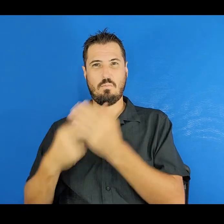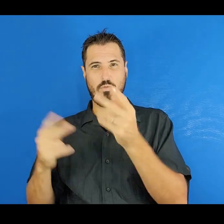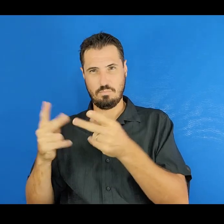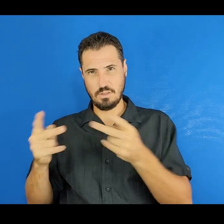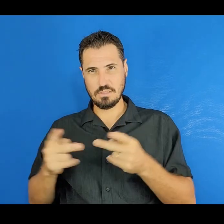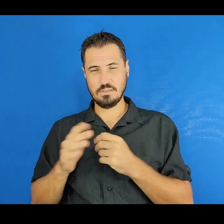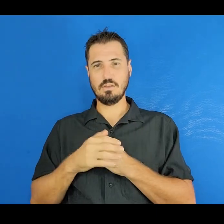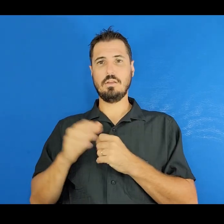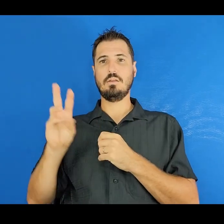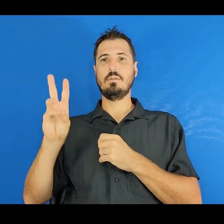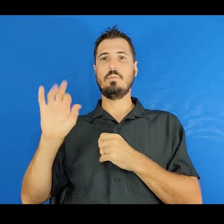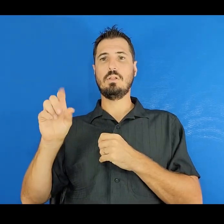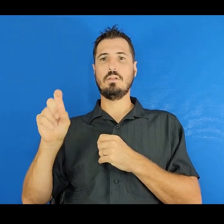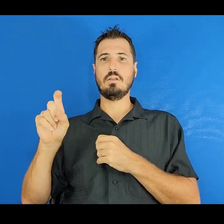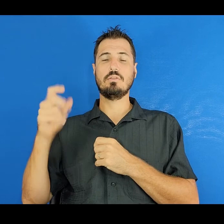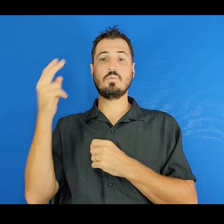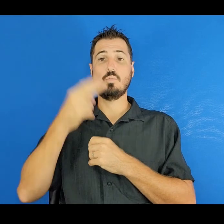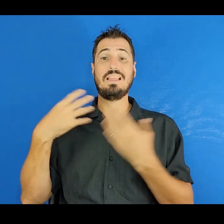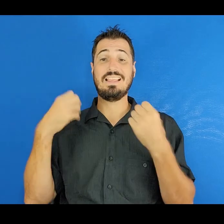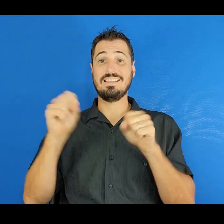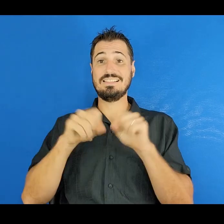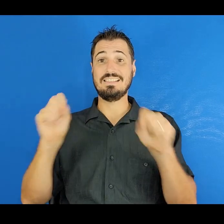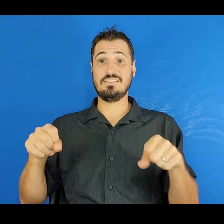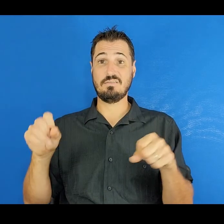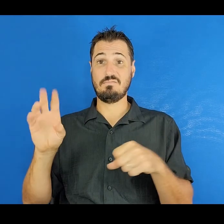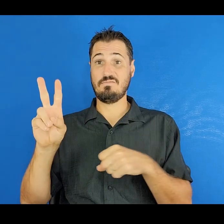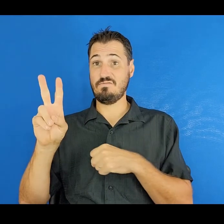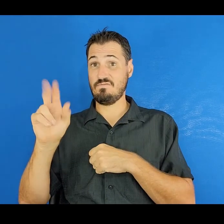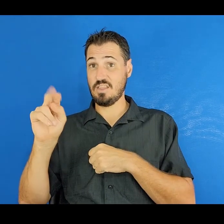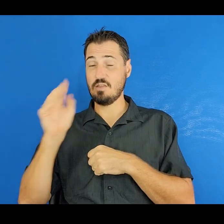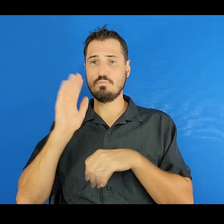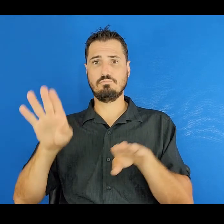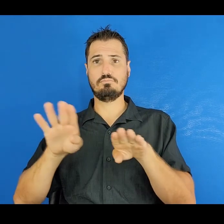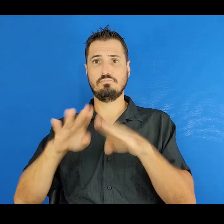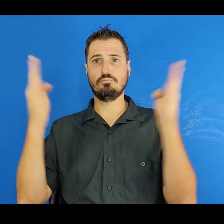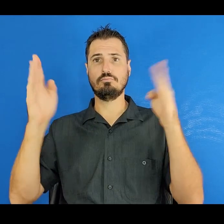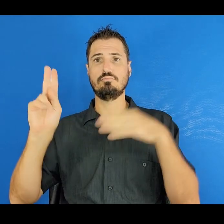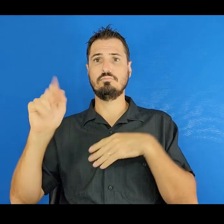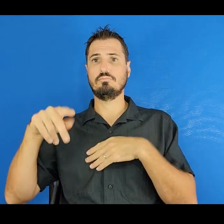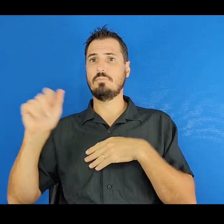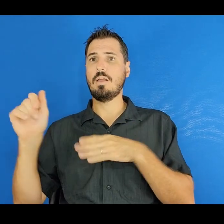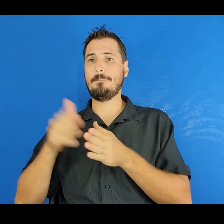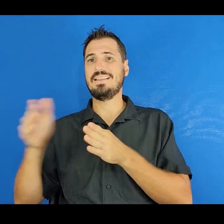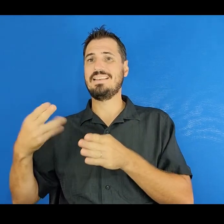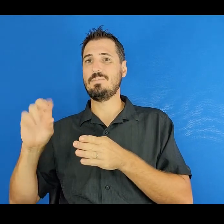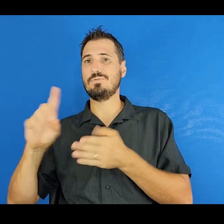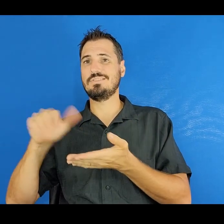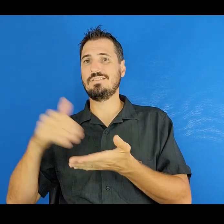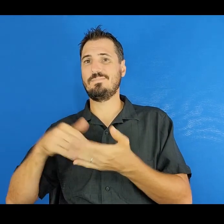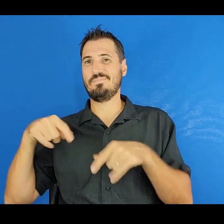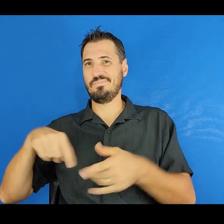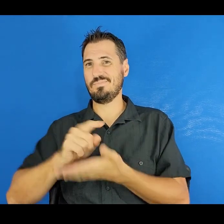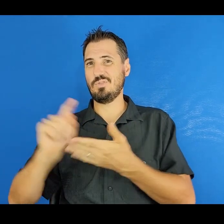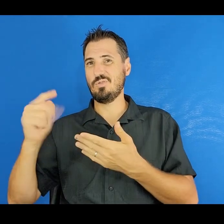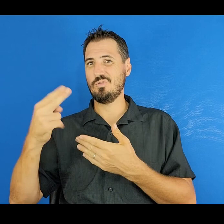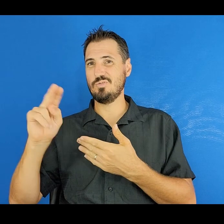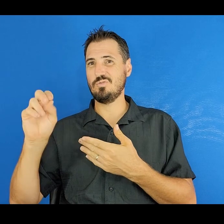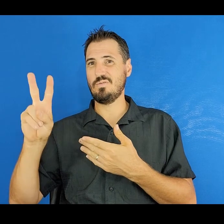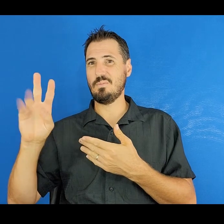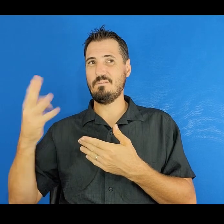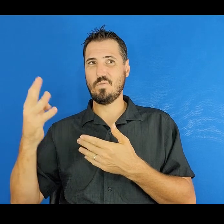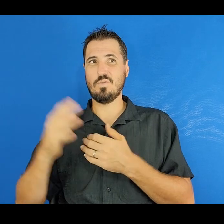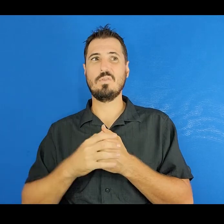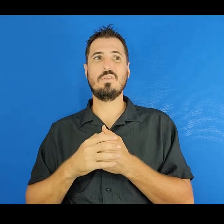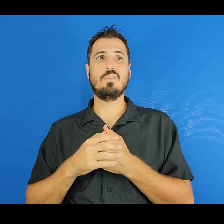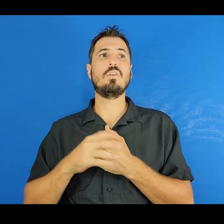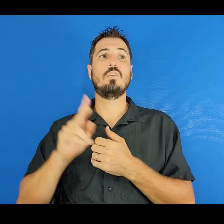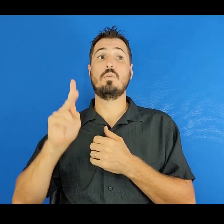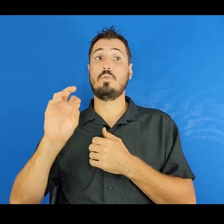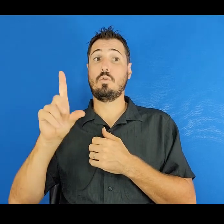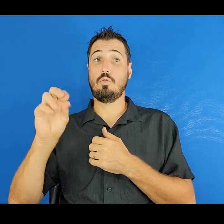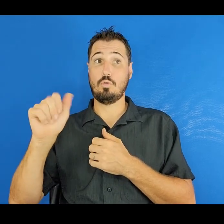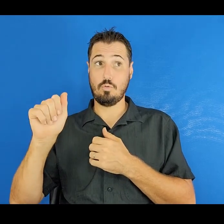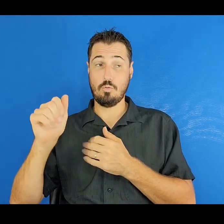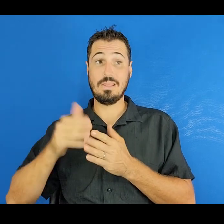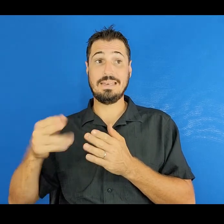The Wilcox/Hawaii Health Systems mobile van will be open at the Kapa‘a Neighborhood Center this Thursday, November 4; at Koloa Neighborhood Center on Friday, November 5; and the